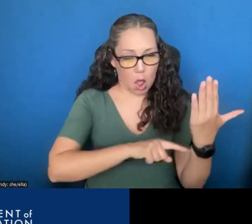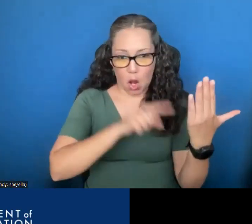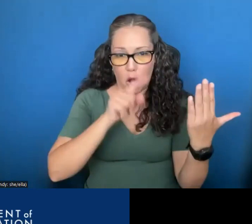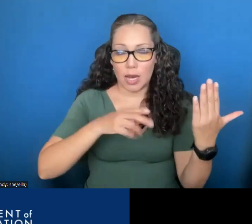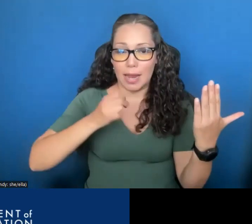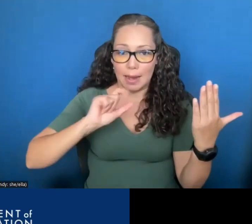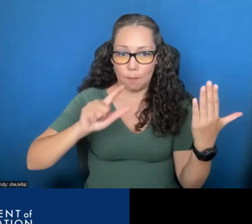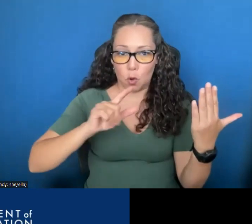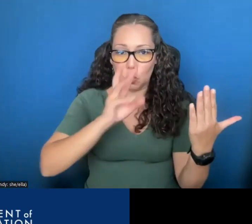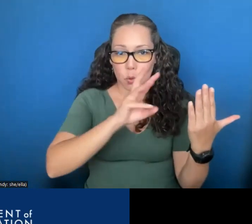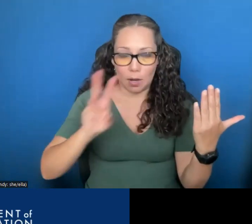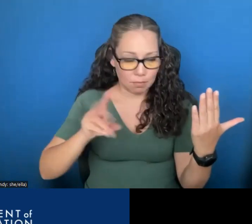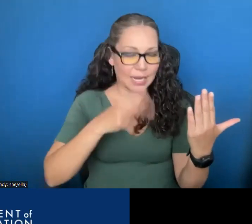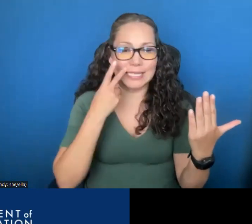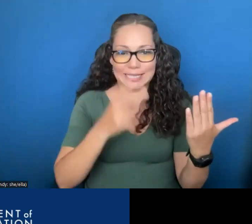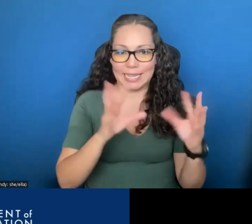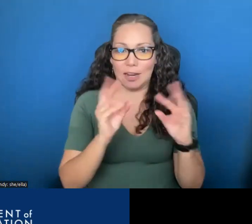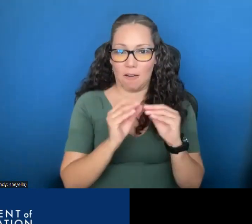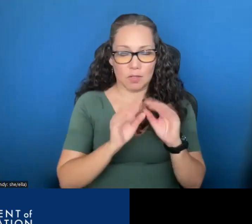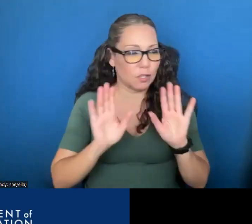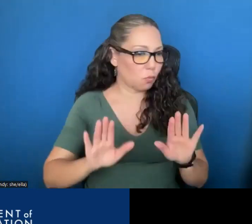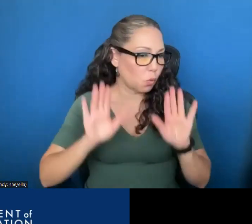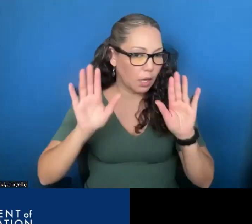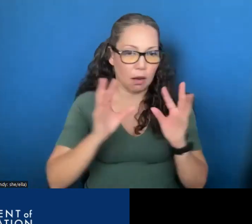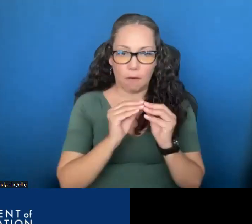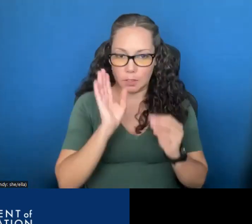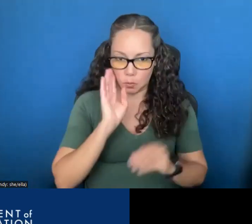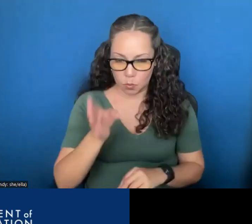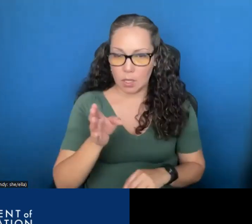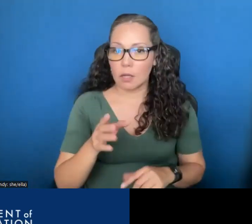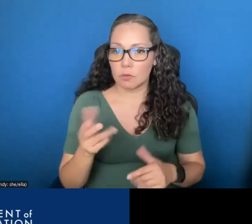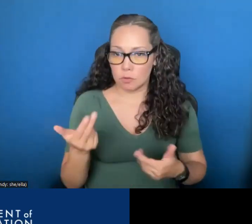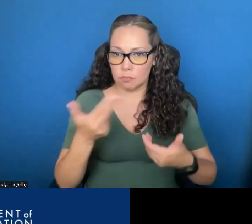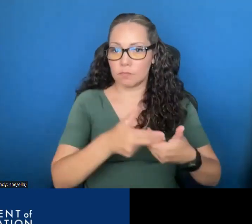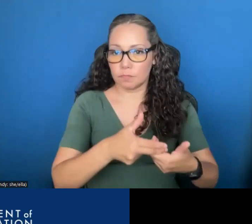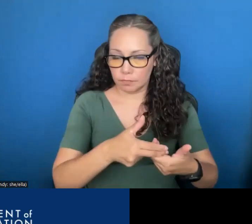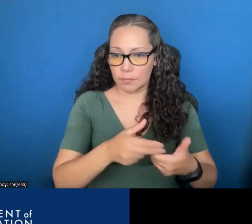look at the conference it'll be a really great conference um to attend if that's possible for